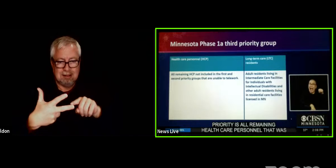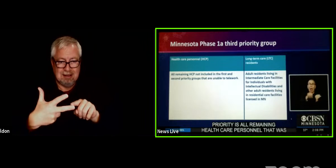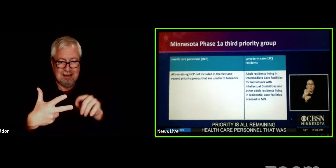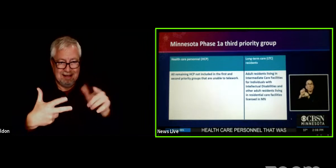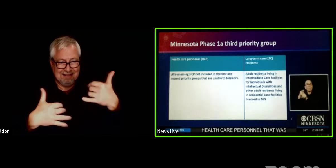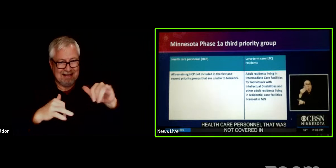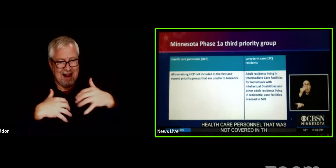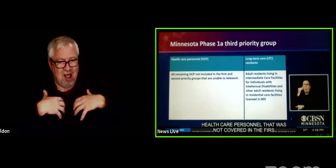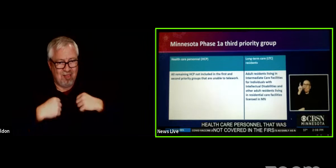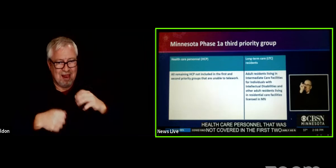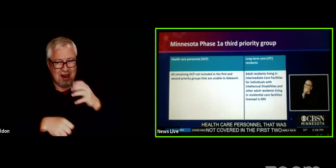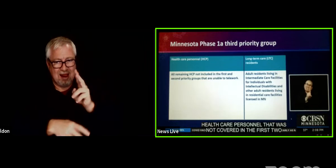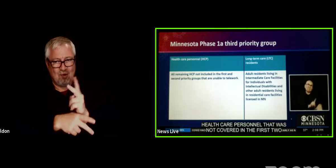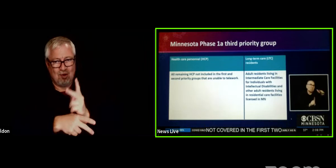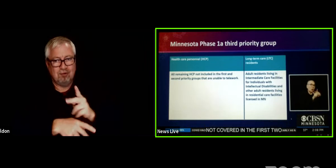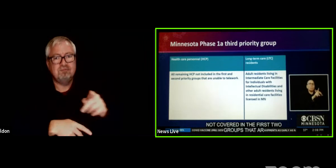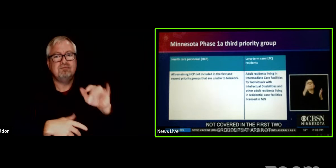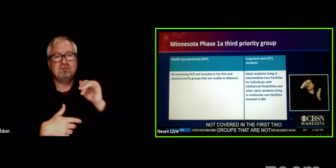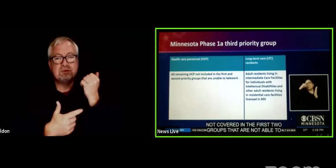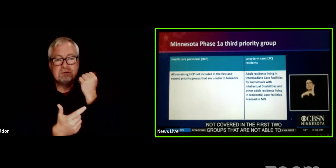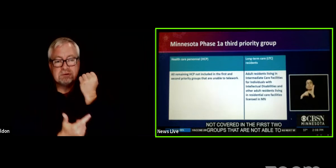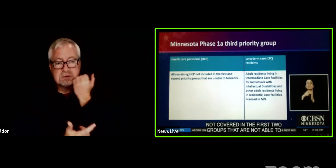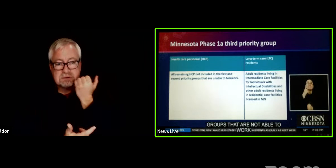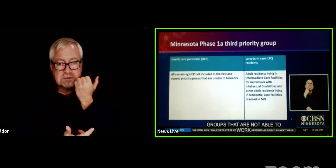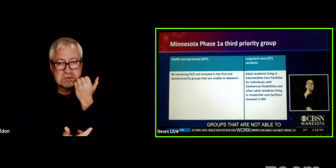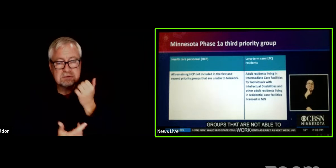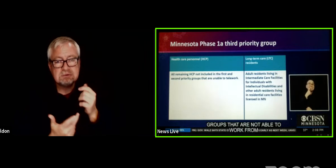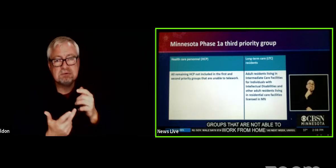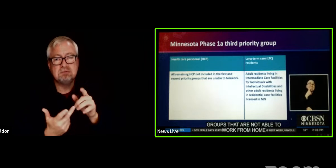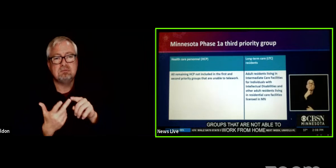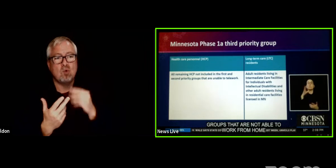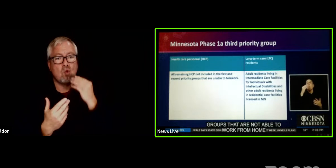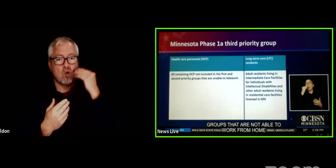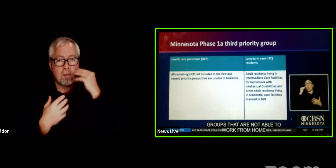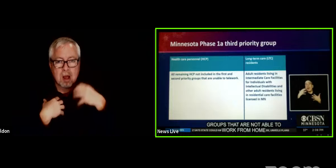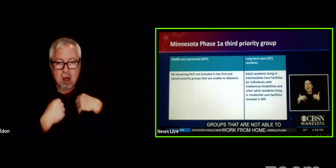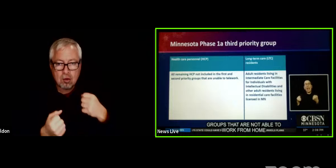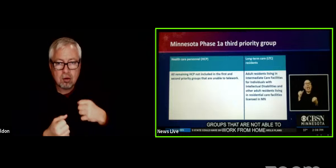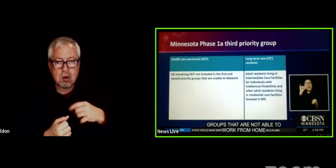OFFICES, HOME HEALTH AND MORE. AND THEN FOR LONG-TERM CARE, WHAT IT INCLUDES IS